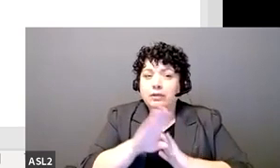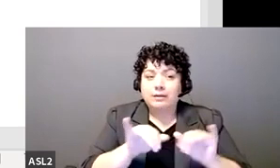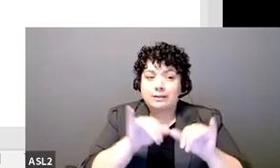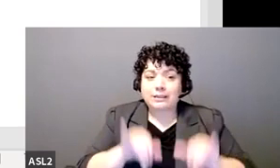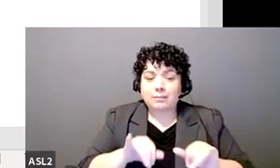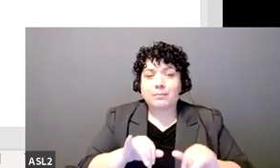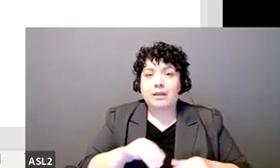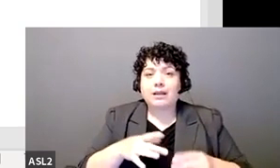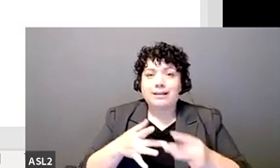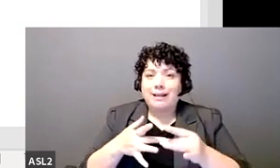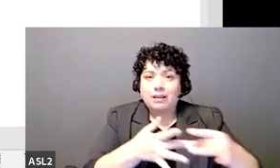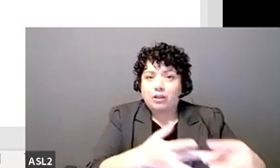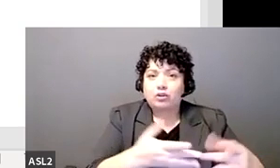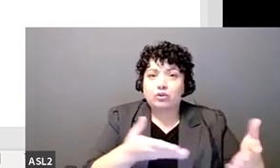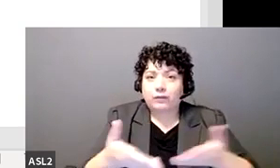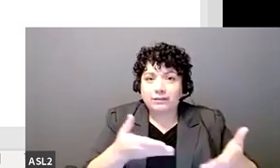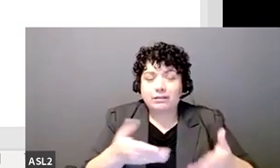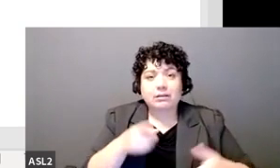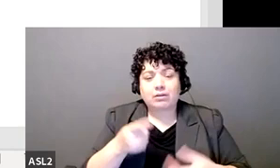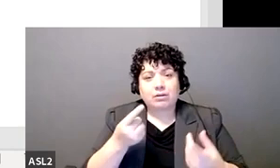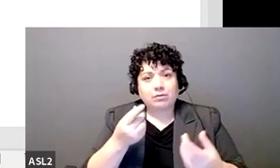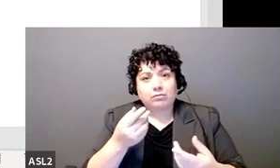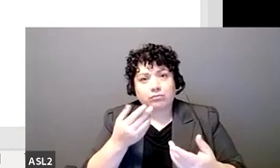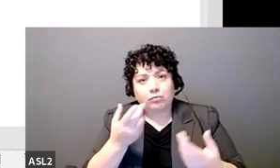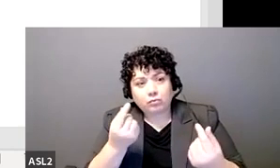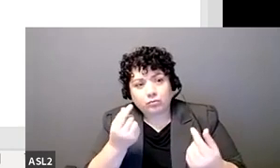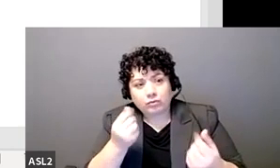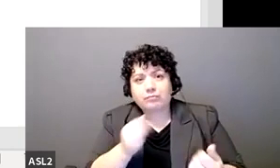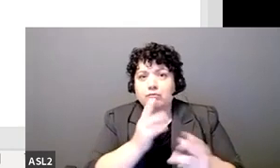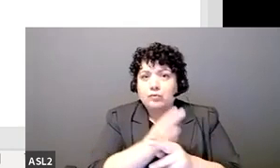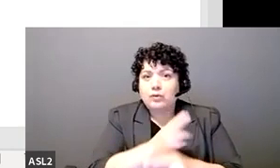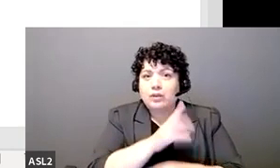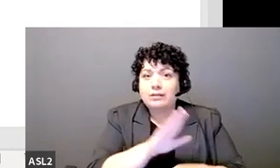to increase access to system navigation services for people with disabilities to access benefits